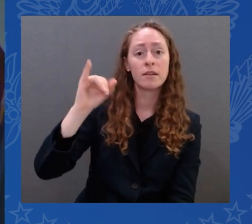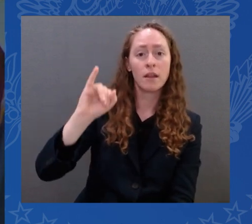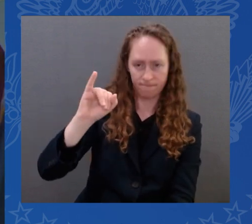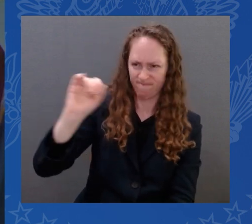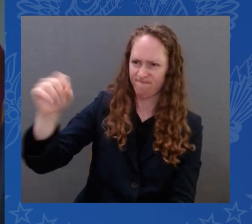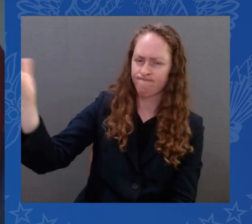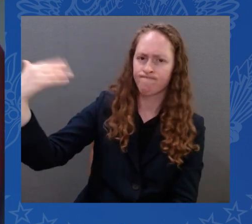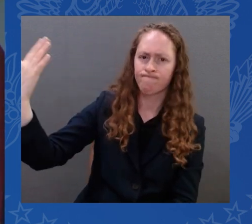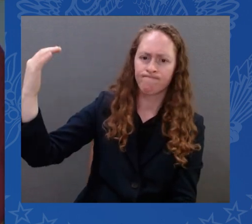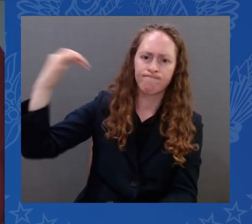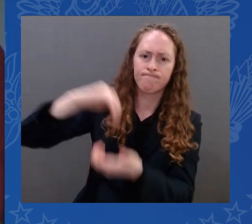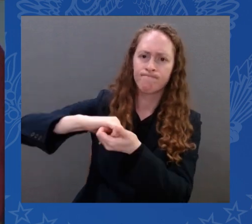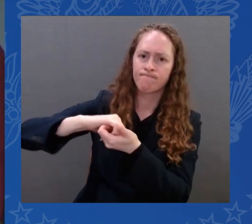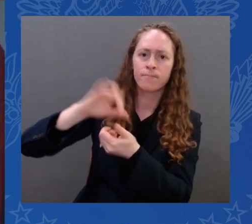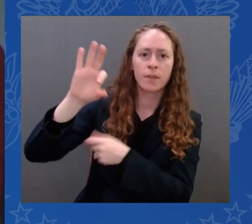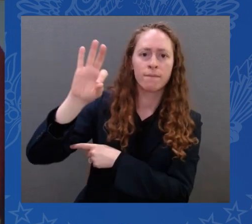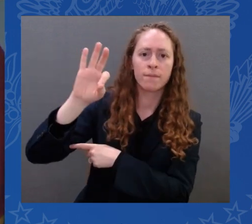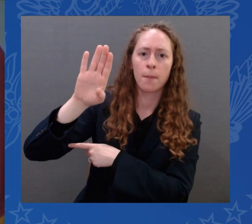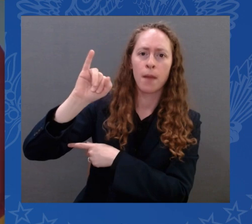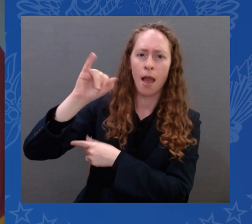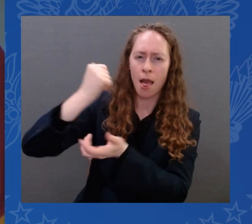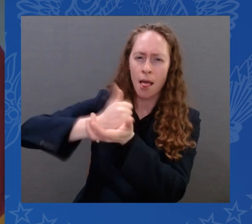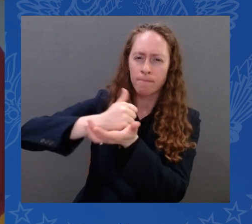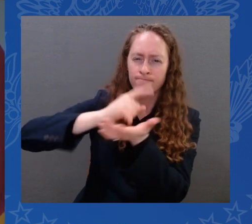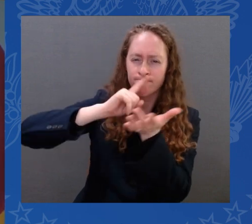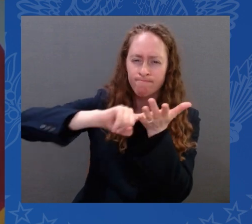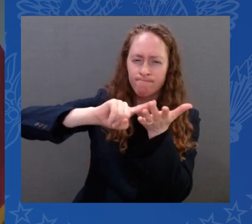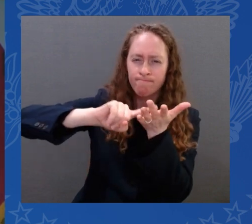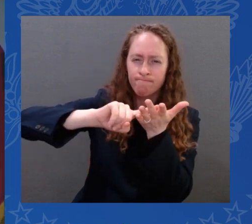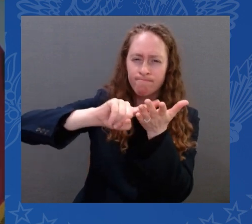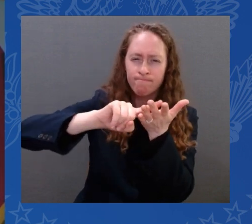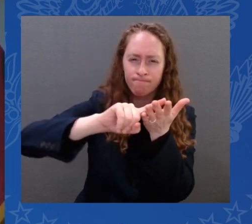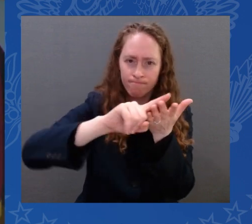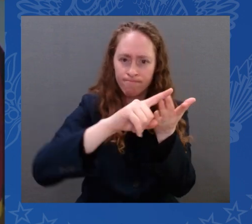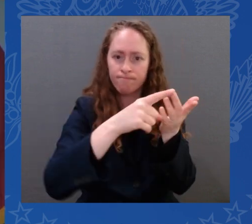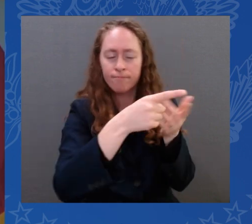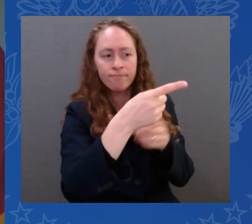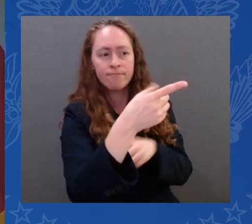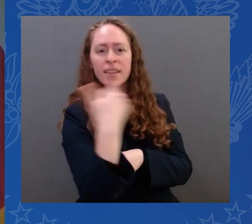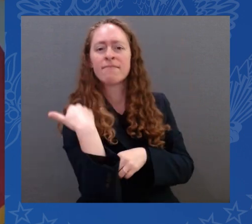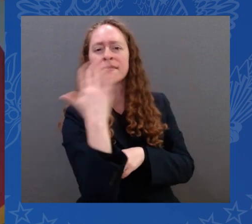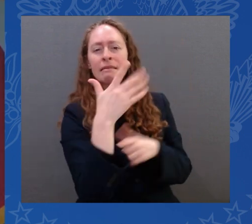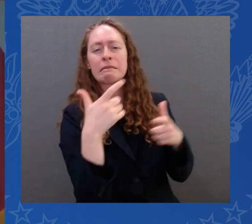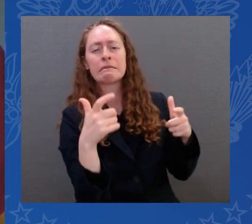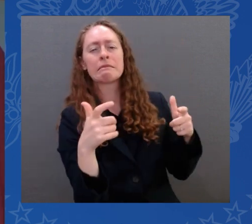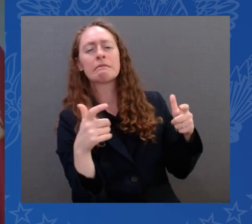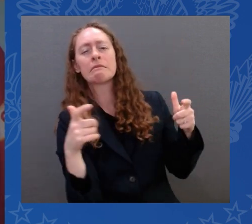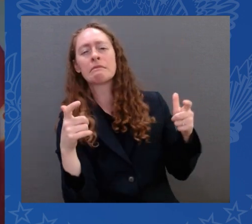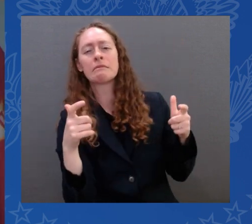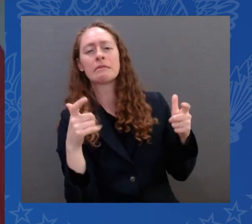We're seeing the world align not in terms of geography -- East and West, Pacific and Atlantic --